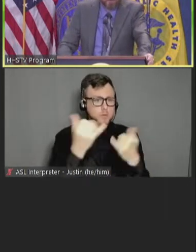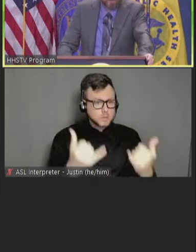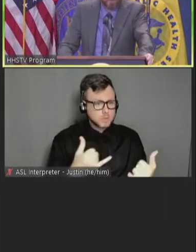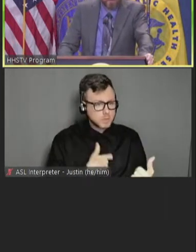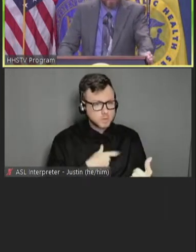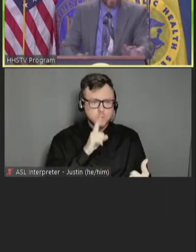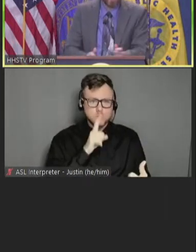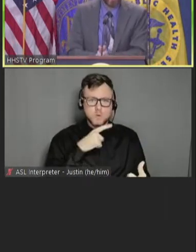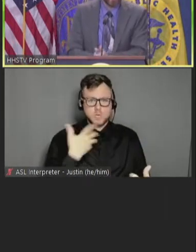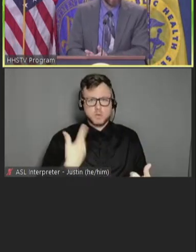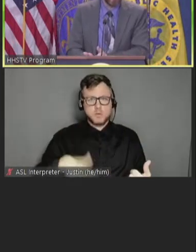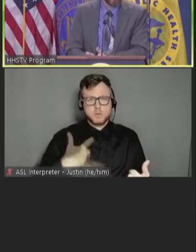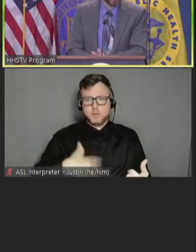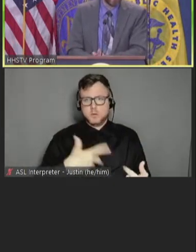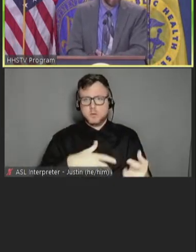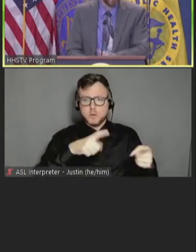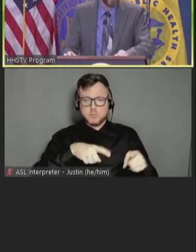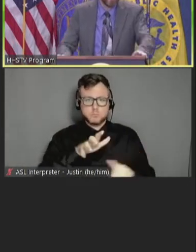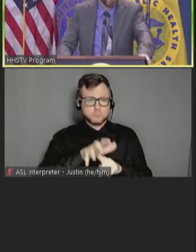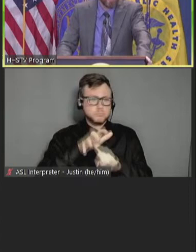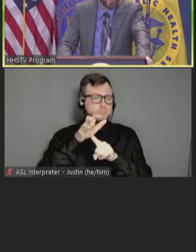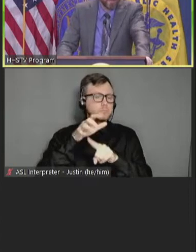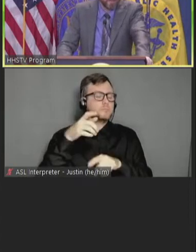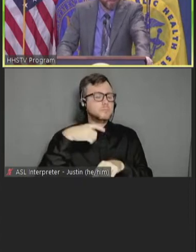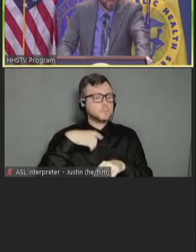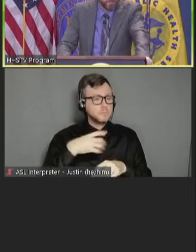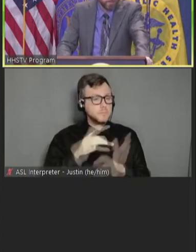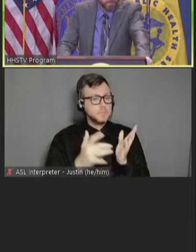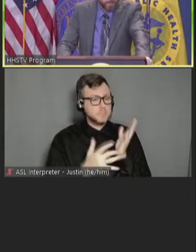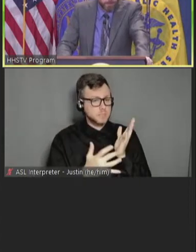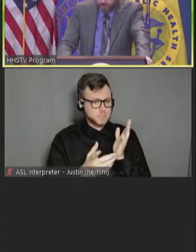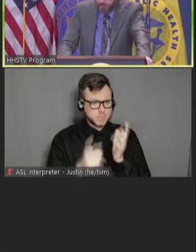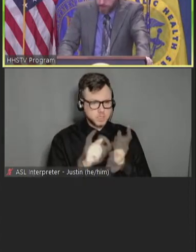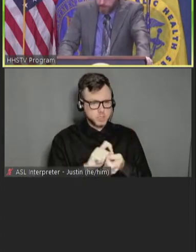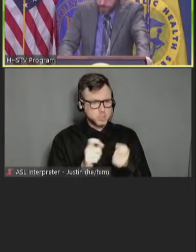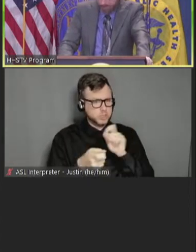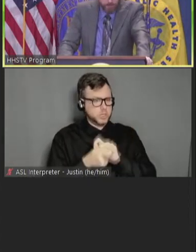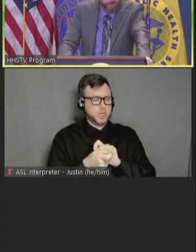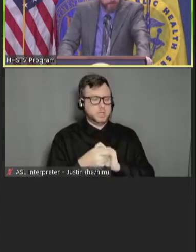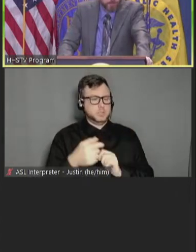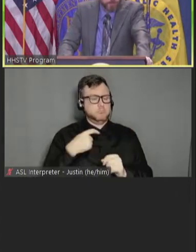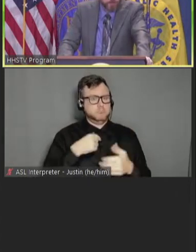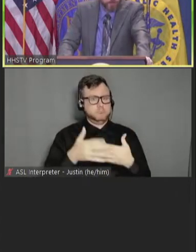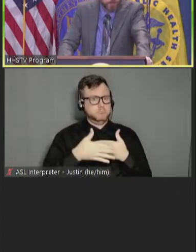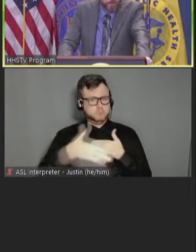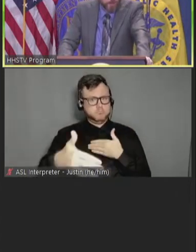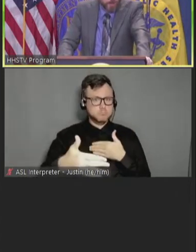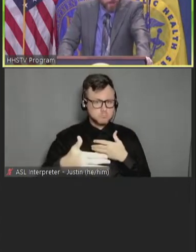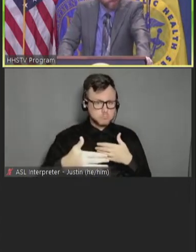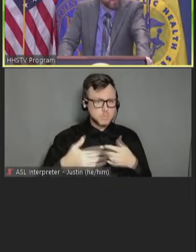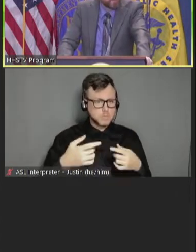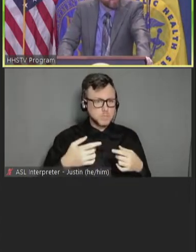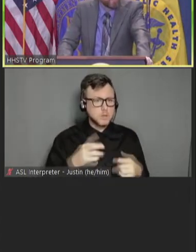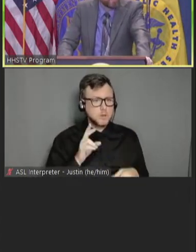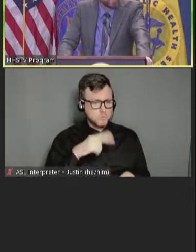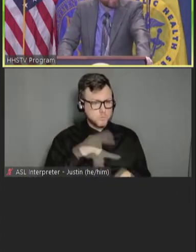technology, and I really think it has changed the landscape of vaccines, of course. There's